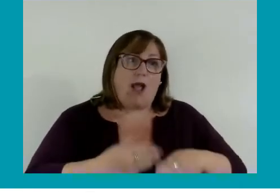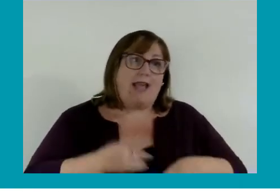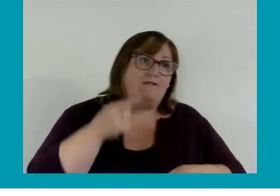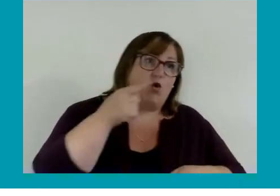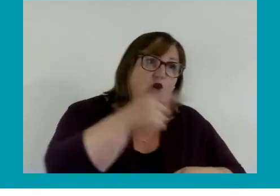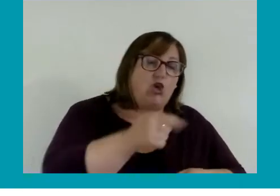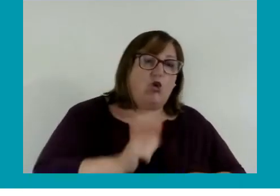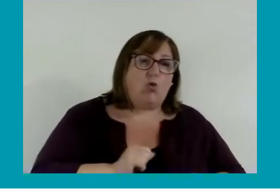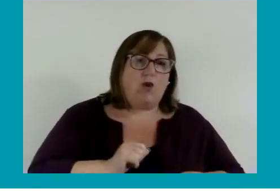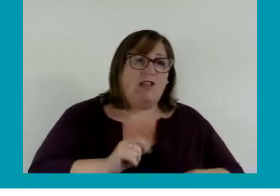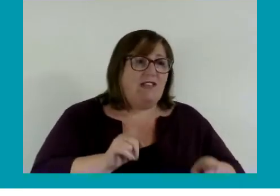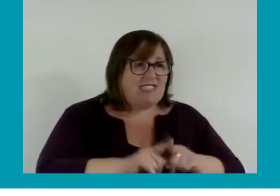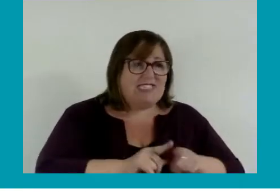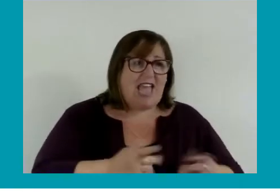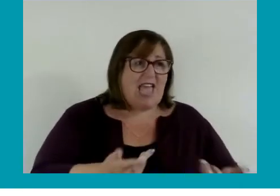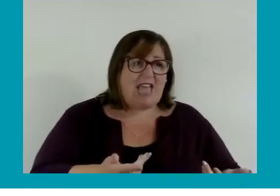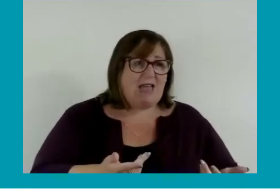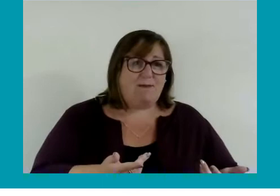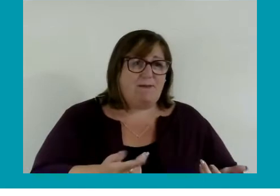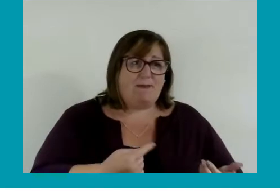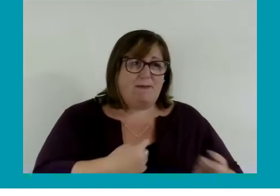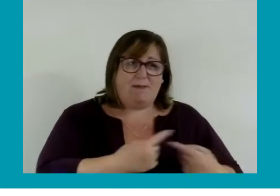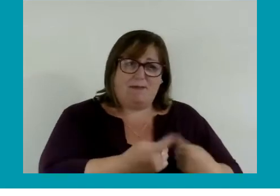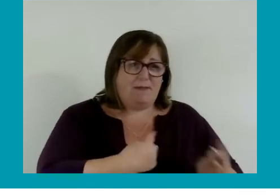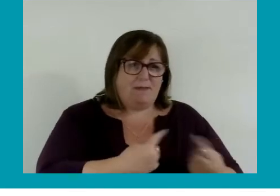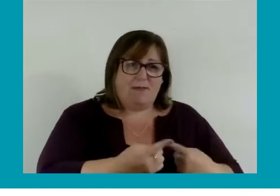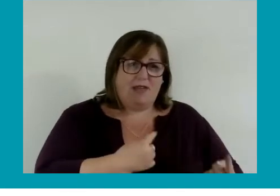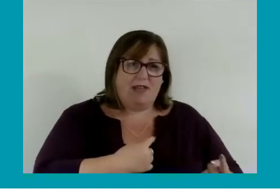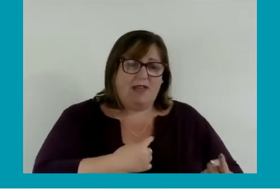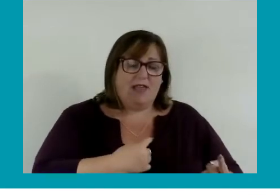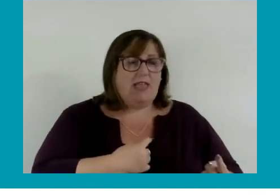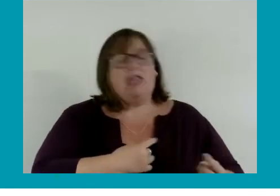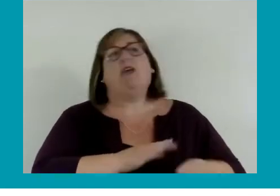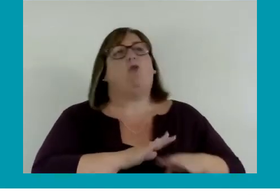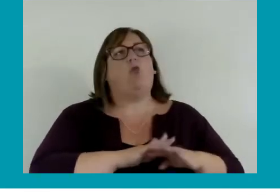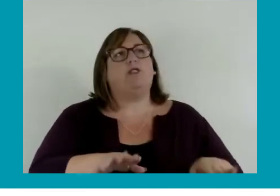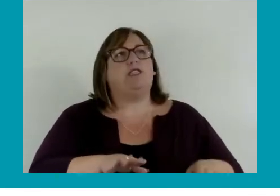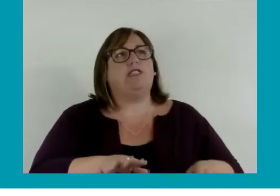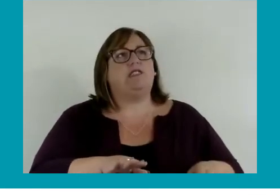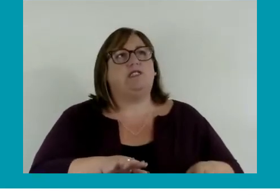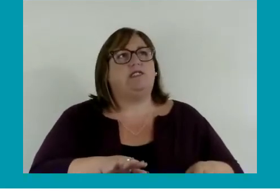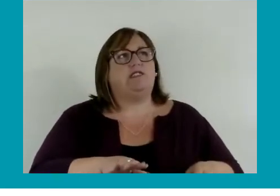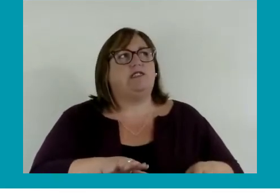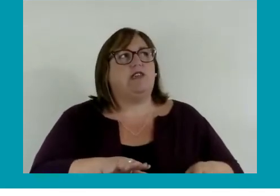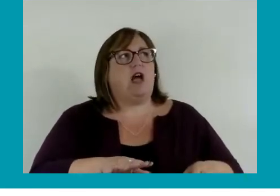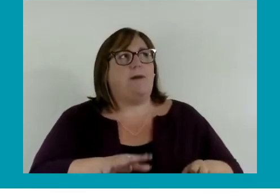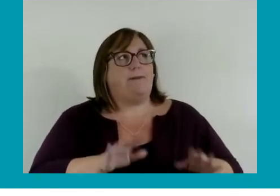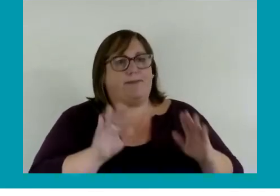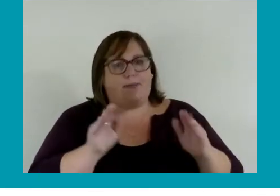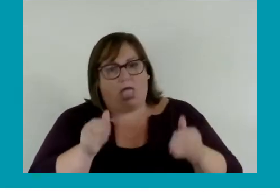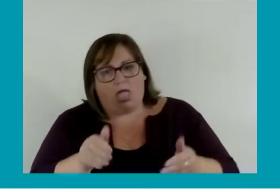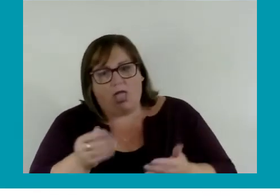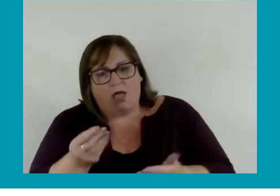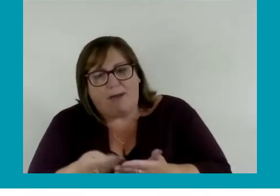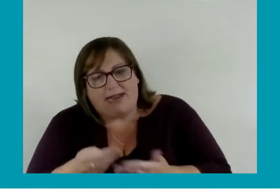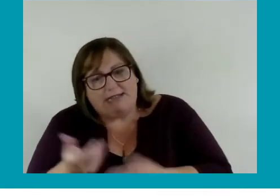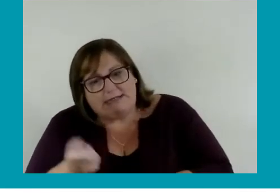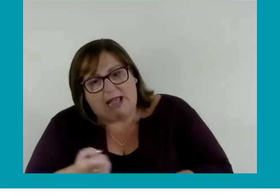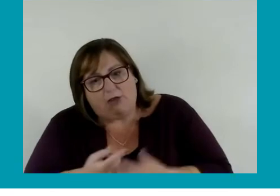um so for me it wasn't about the money it was more about am i going to be feel comfortable working